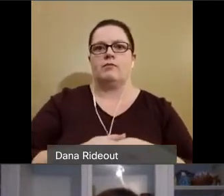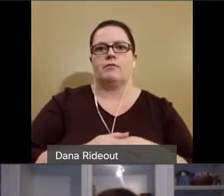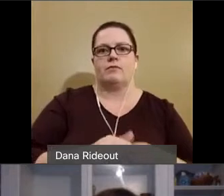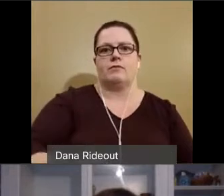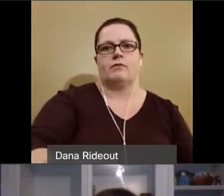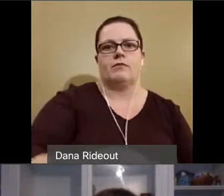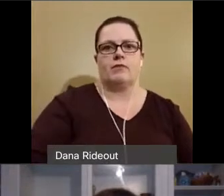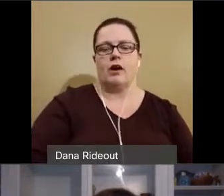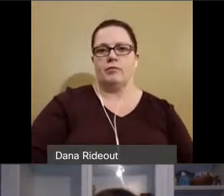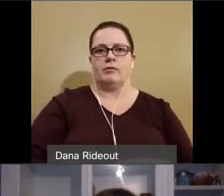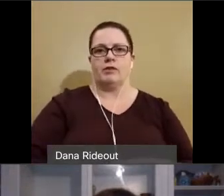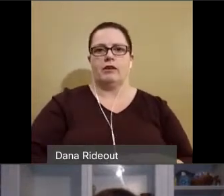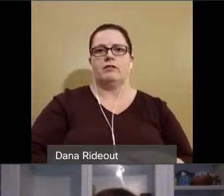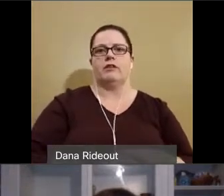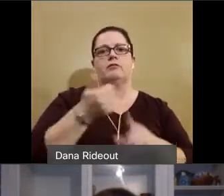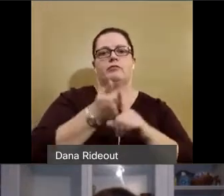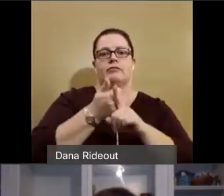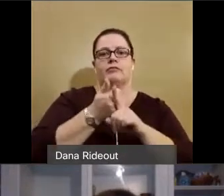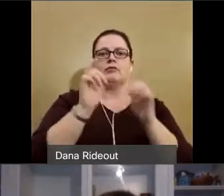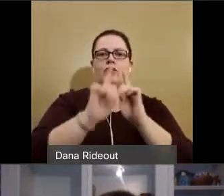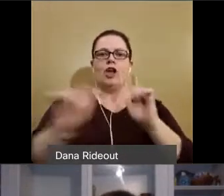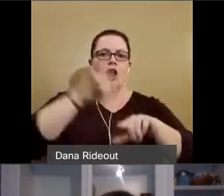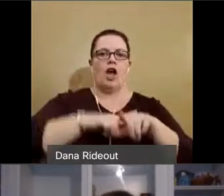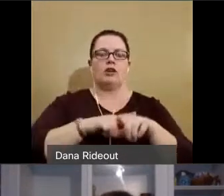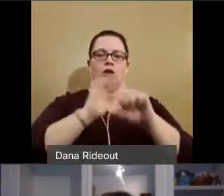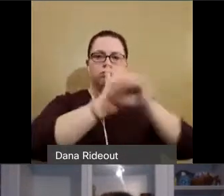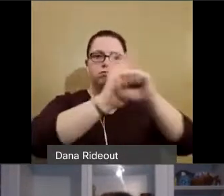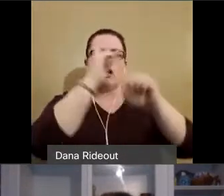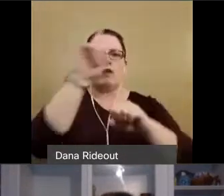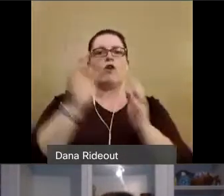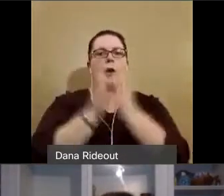A long time advocate for public sector, renewal and community based innovation.